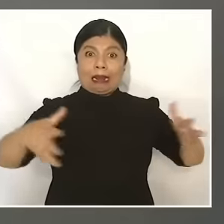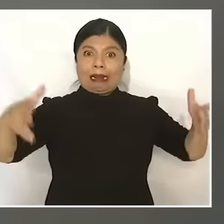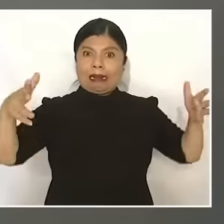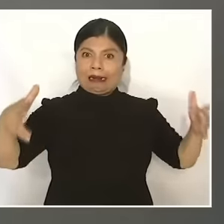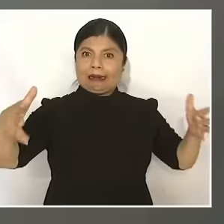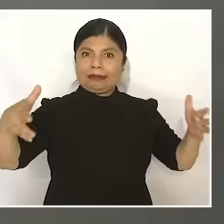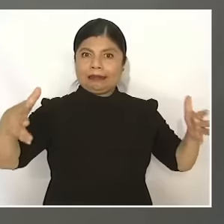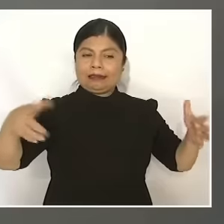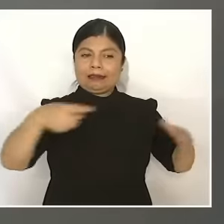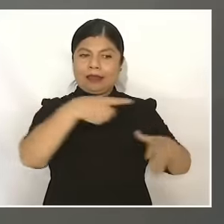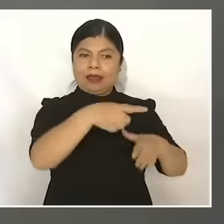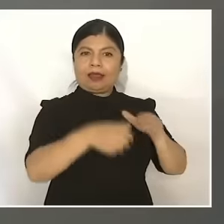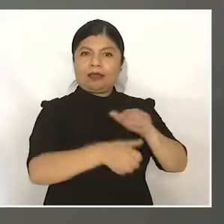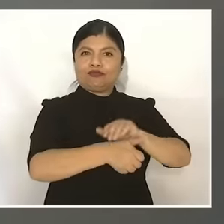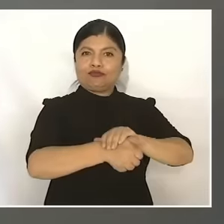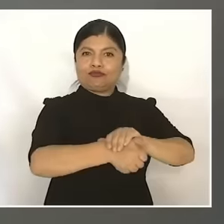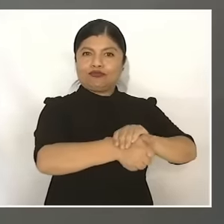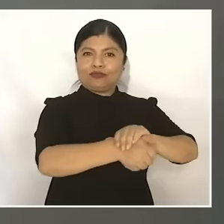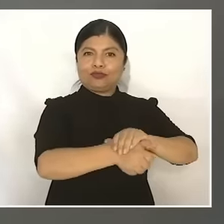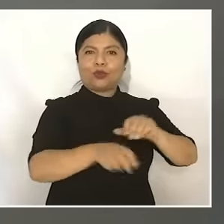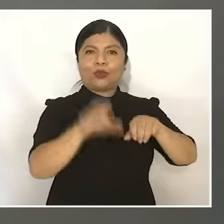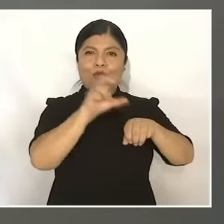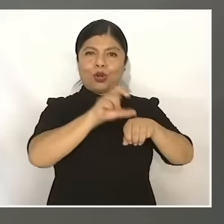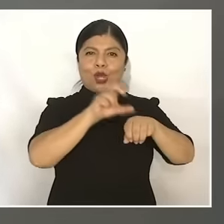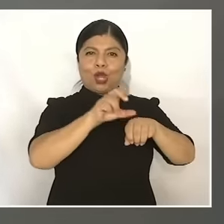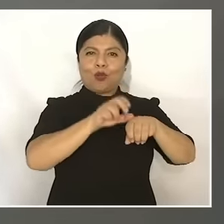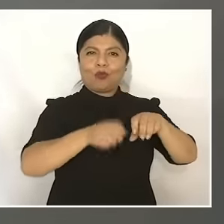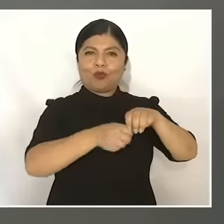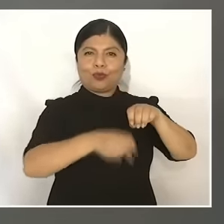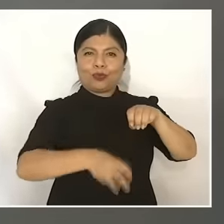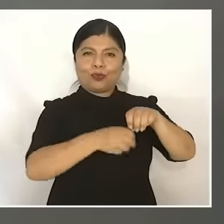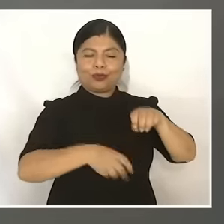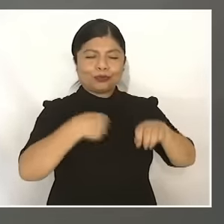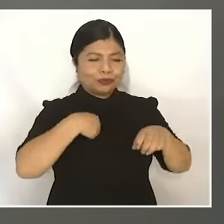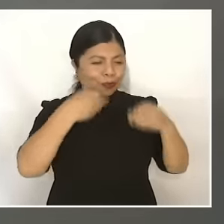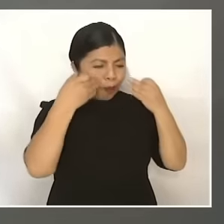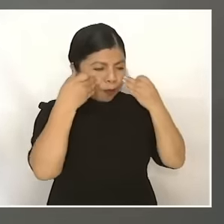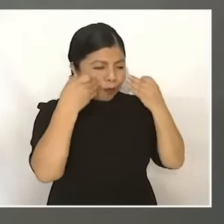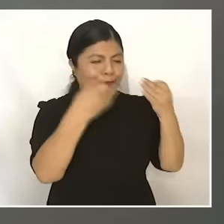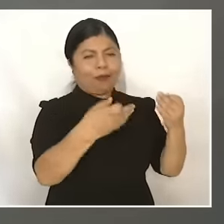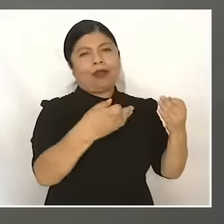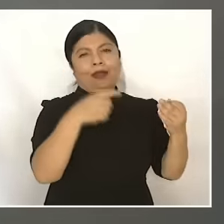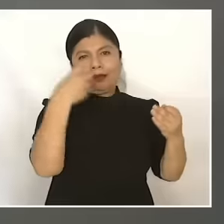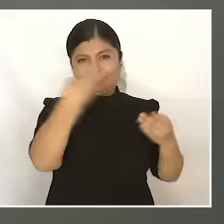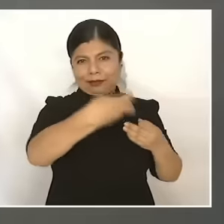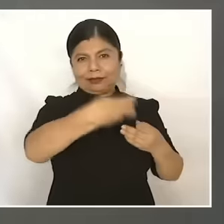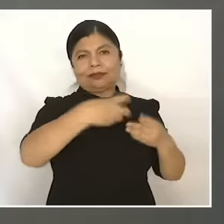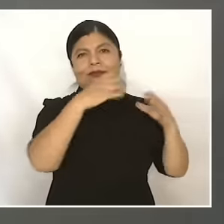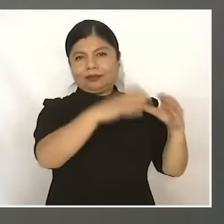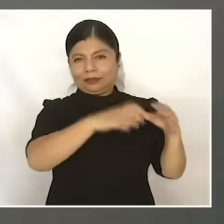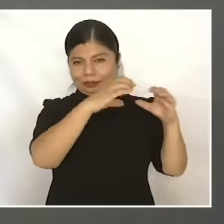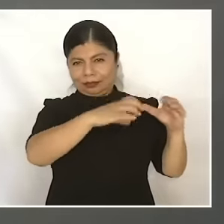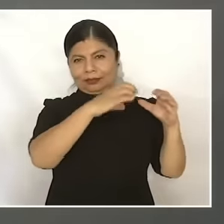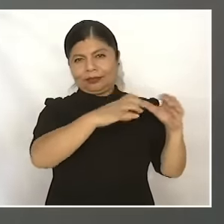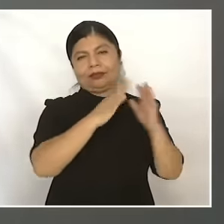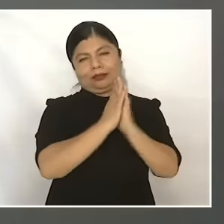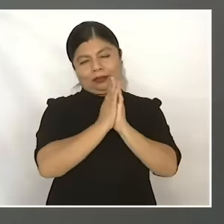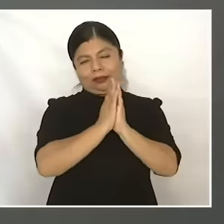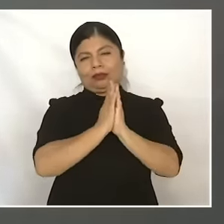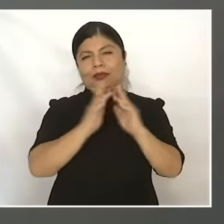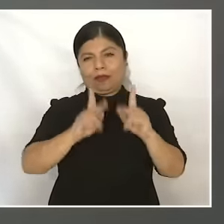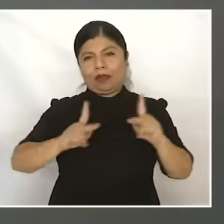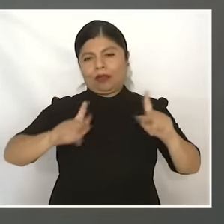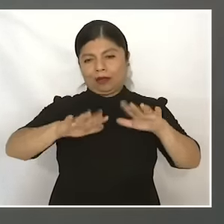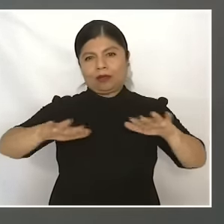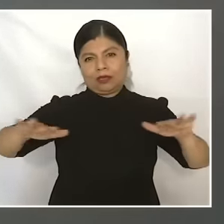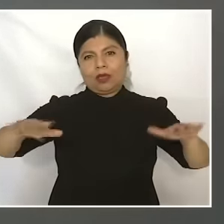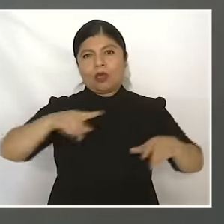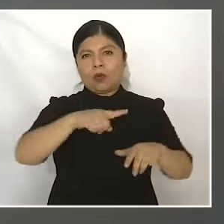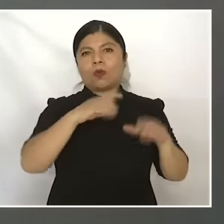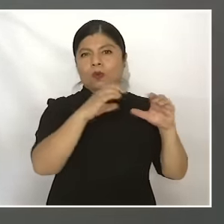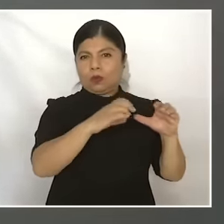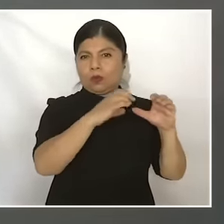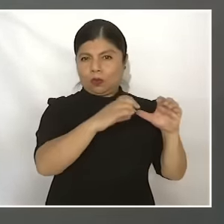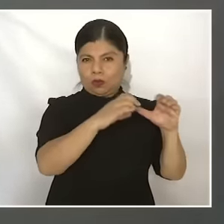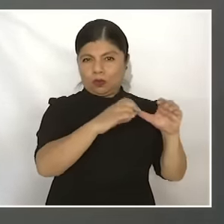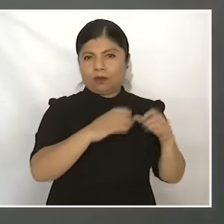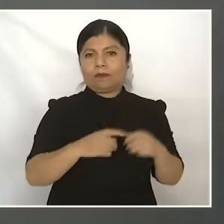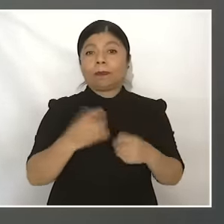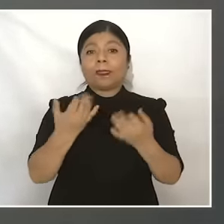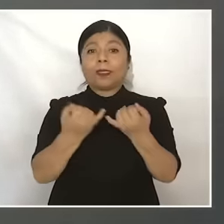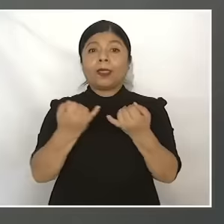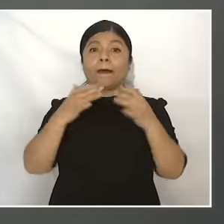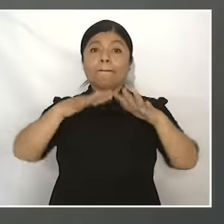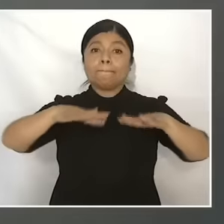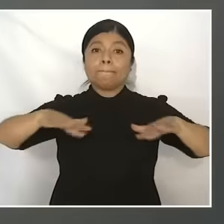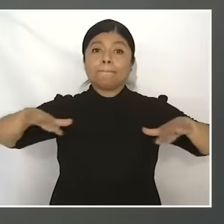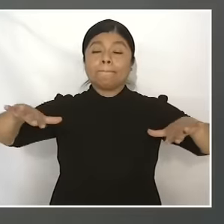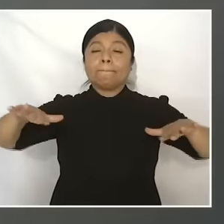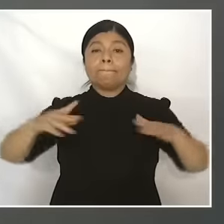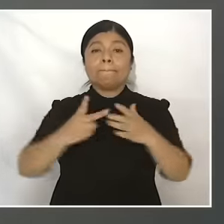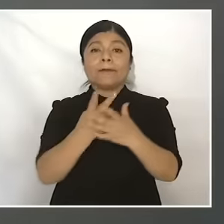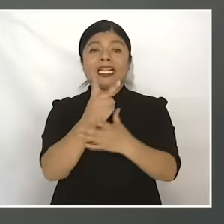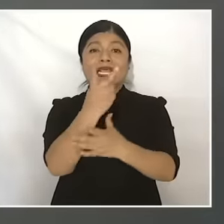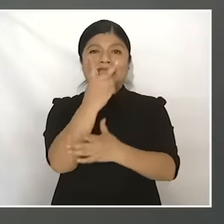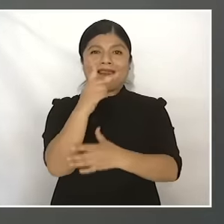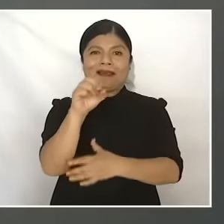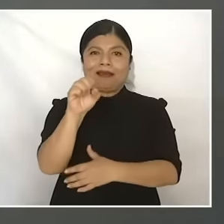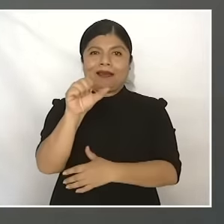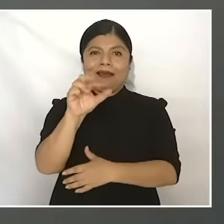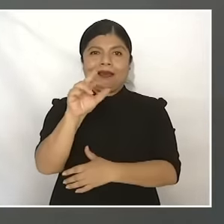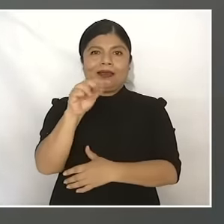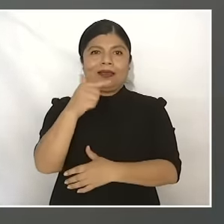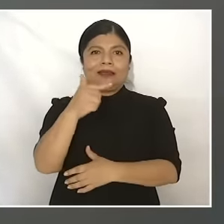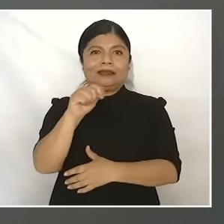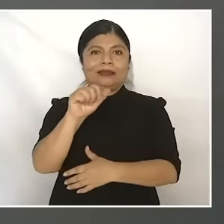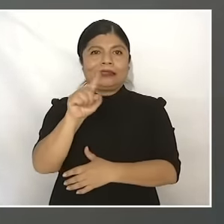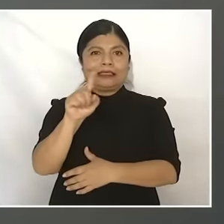there. We have to take great care of this. We have to keep cleaning it. of sargassum the beaches take care of the